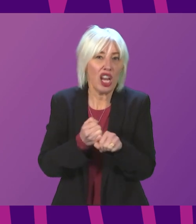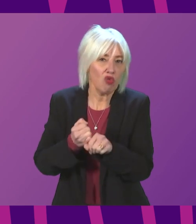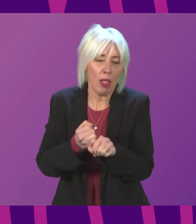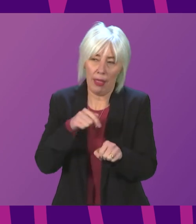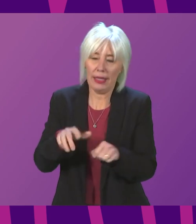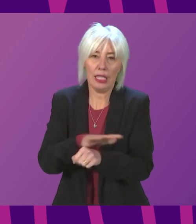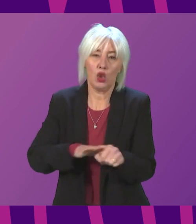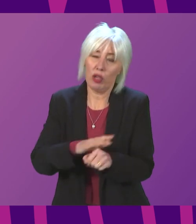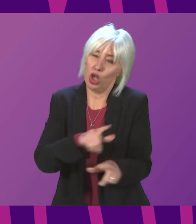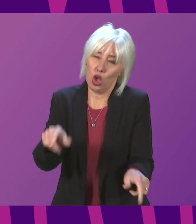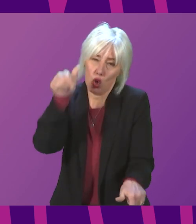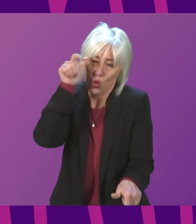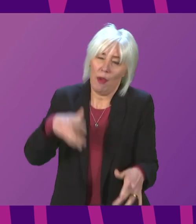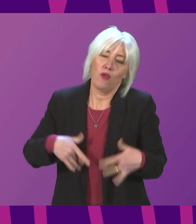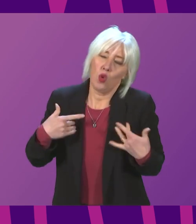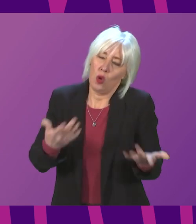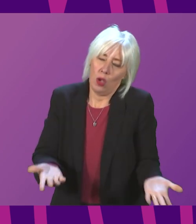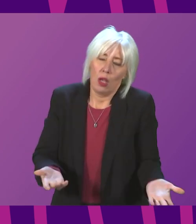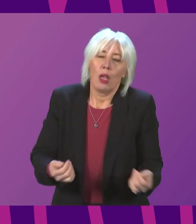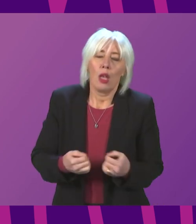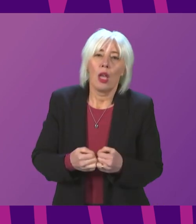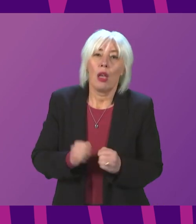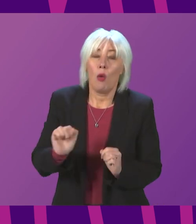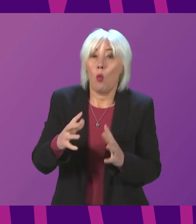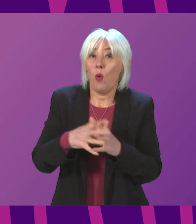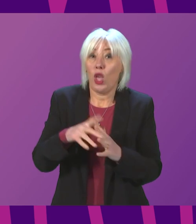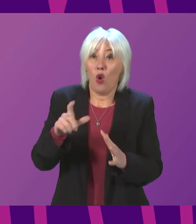that we face right now are well known, and Willie Coffey has articulated them again.